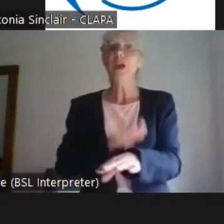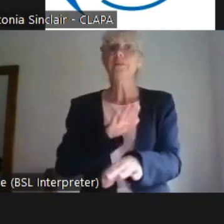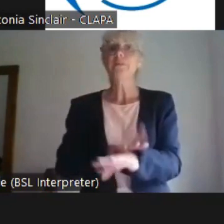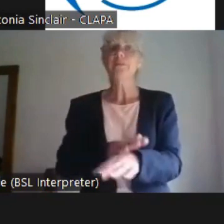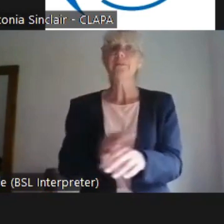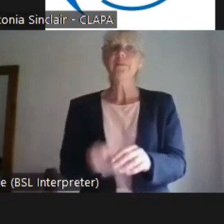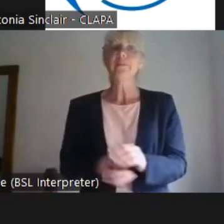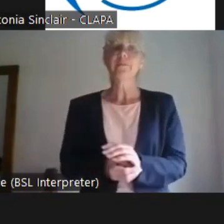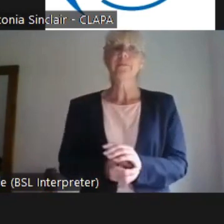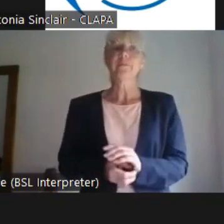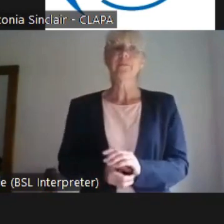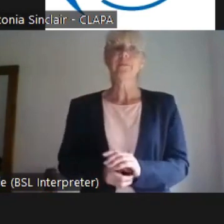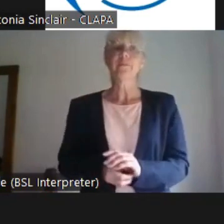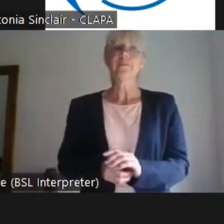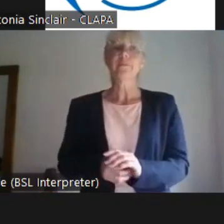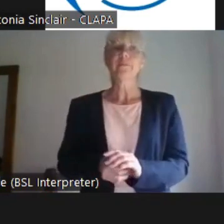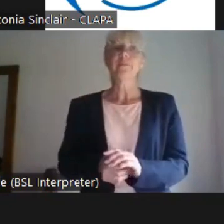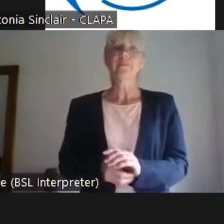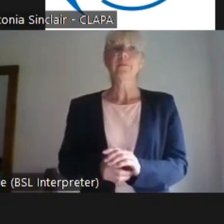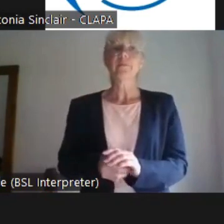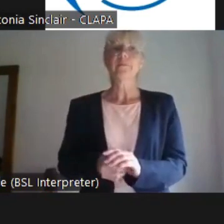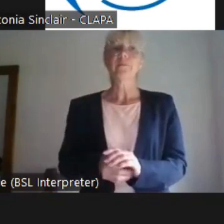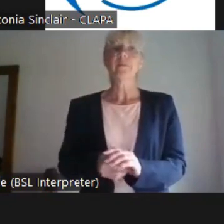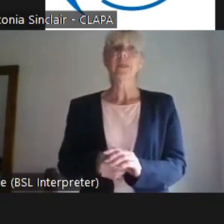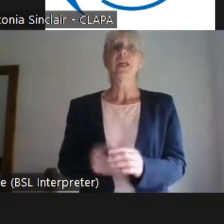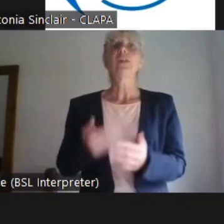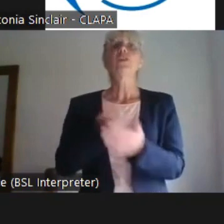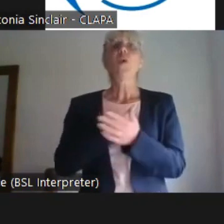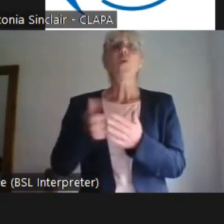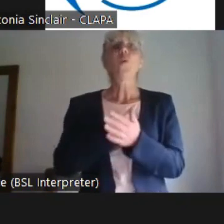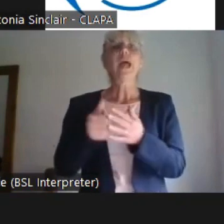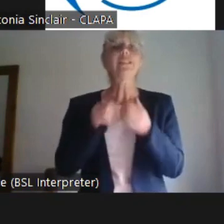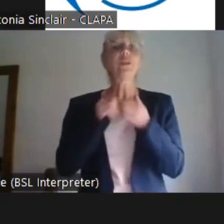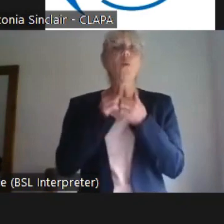always an argument for looking at the audiogram and Ralph I don't know if you've got the speech